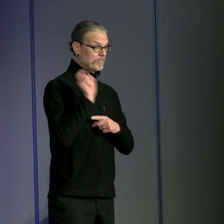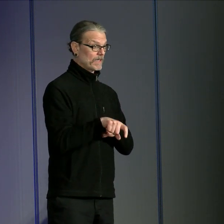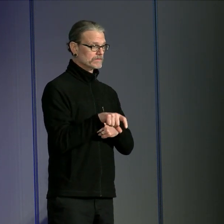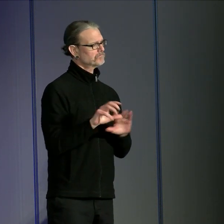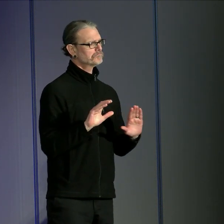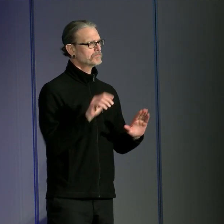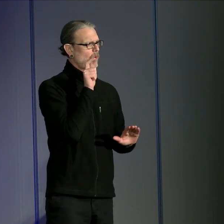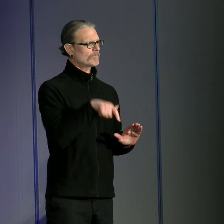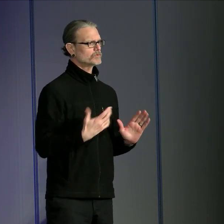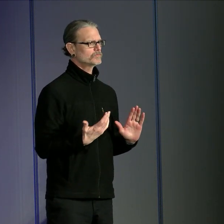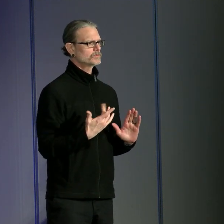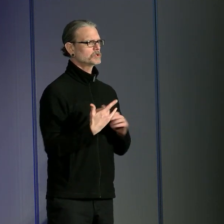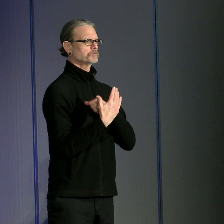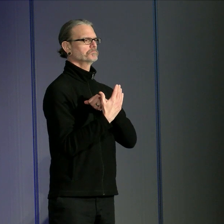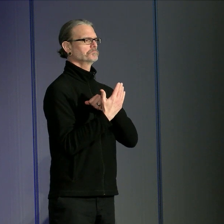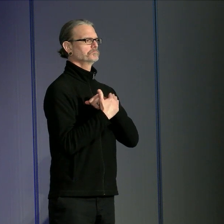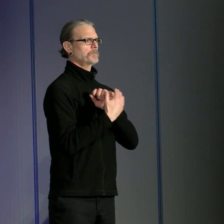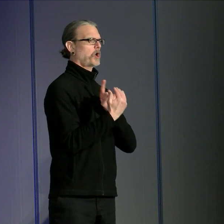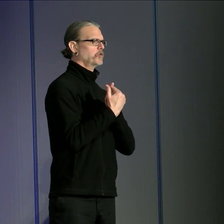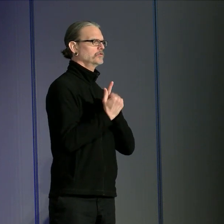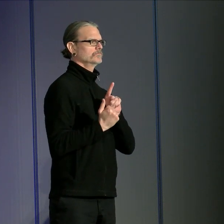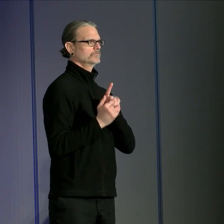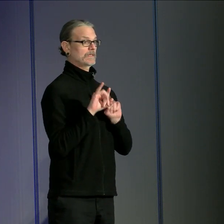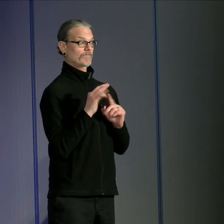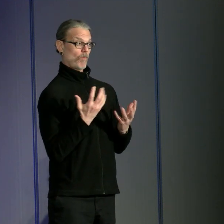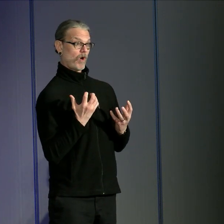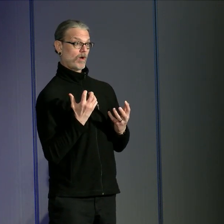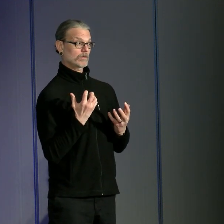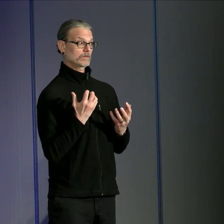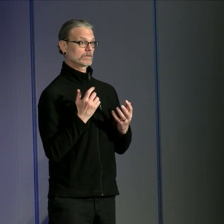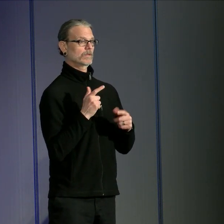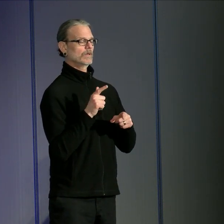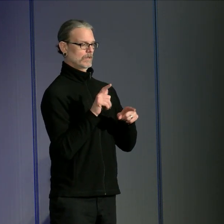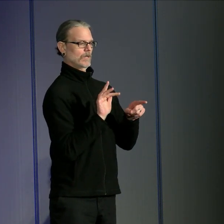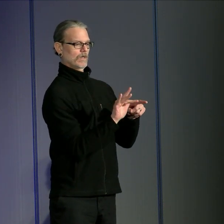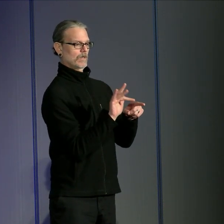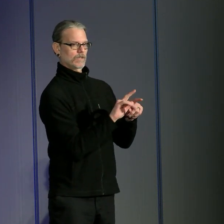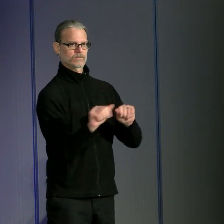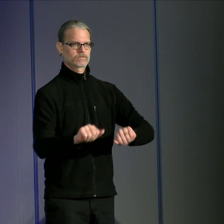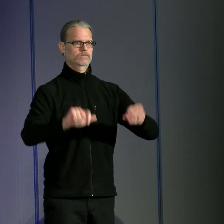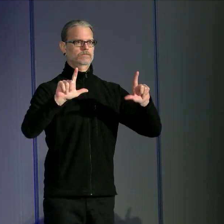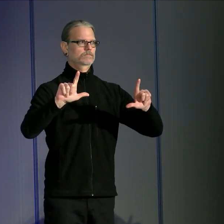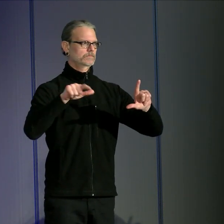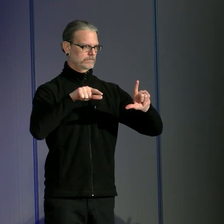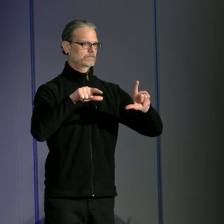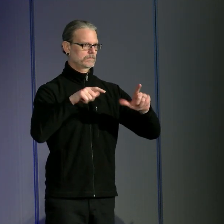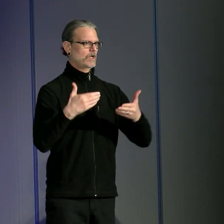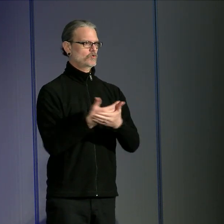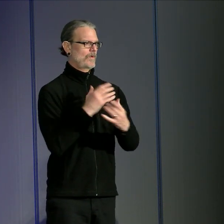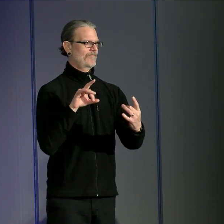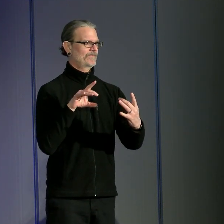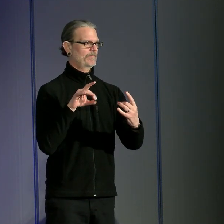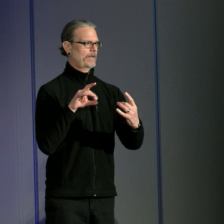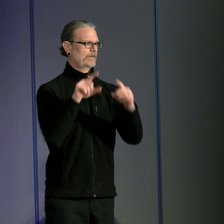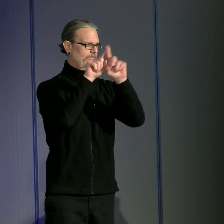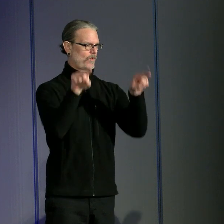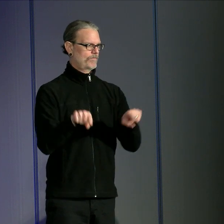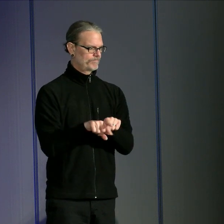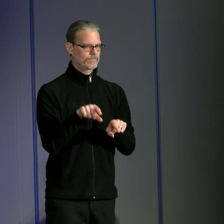They just alert to that. If they choose to, they go back to a feedback form and opens a new window and quickly fill out the form.